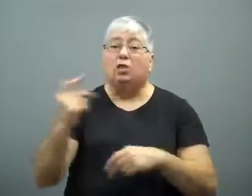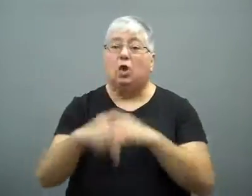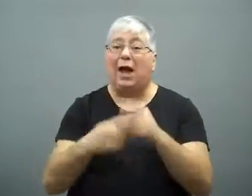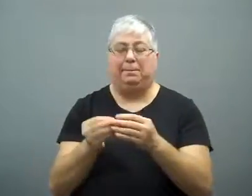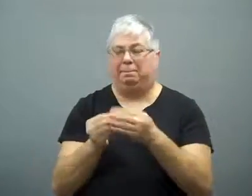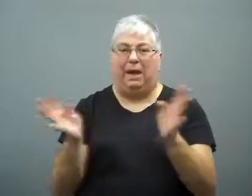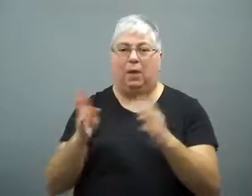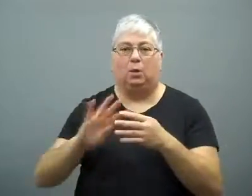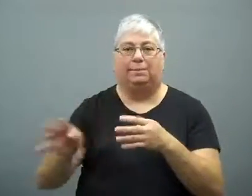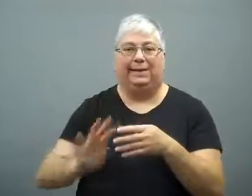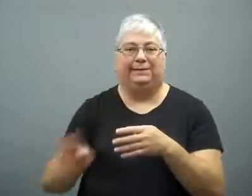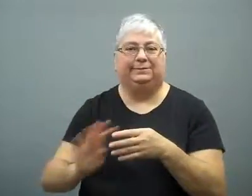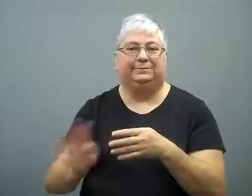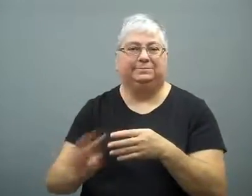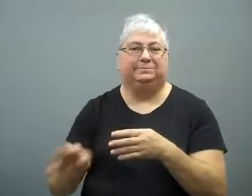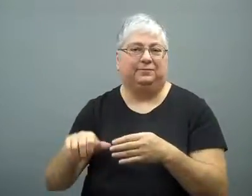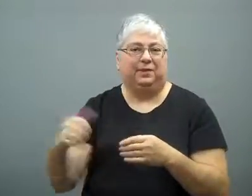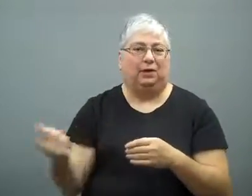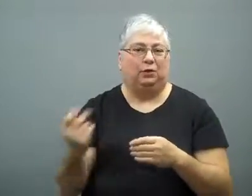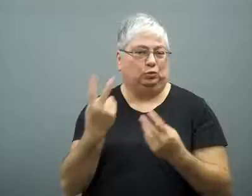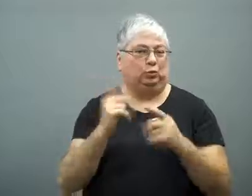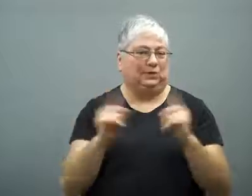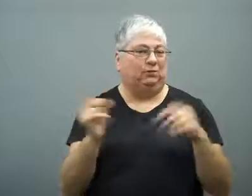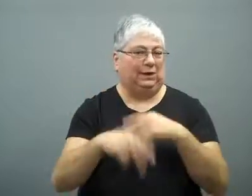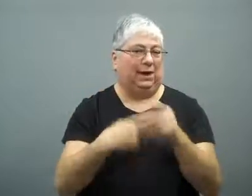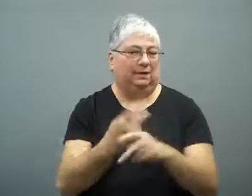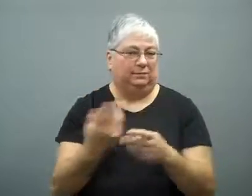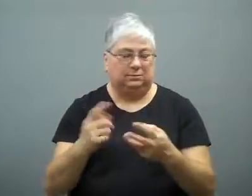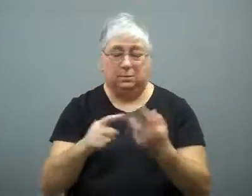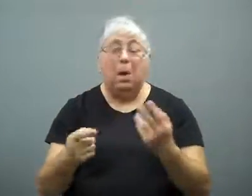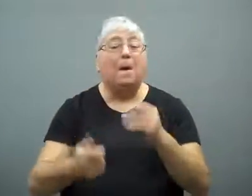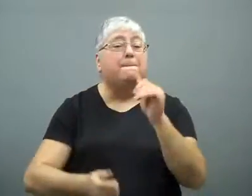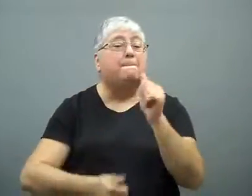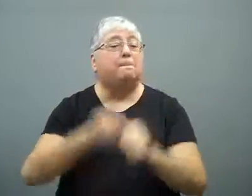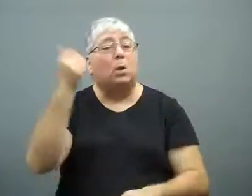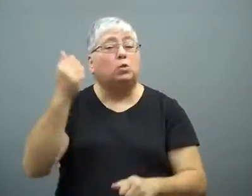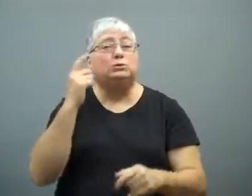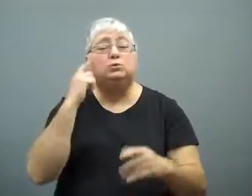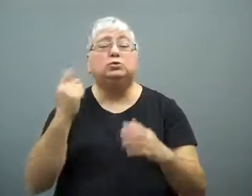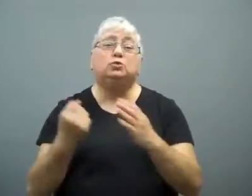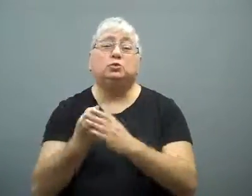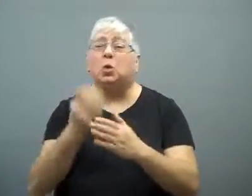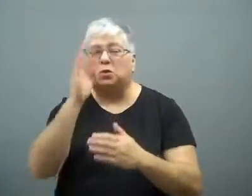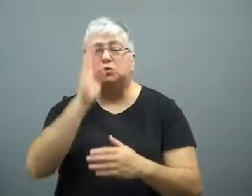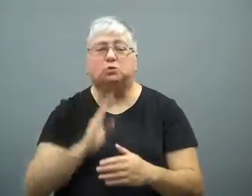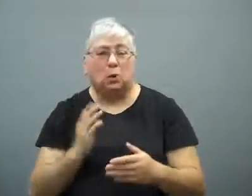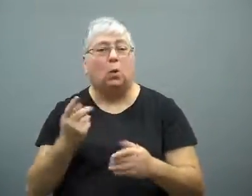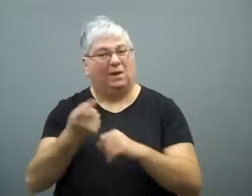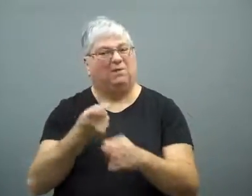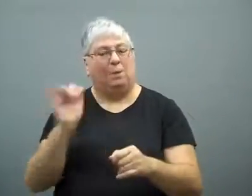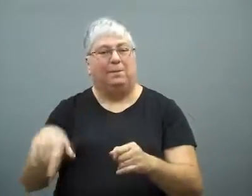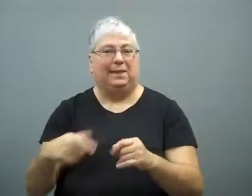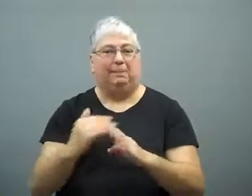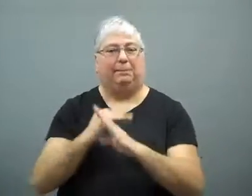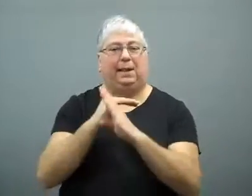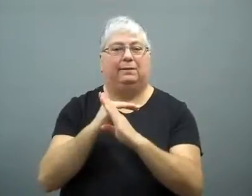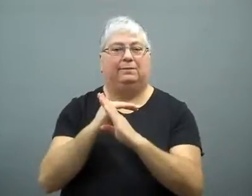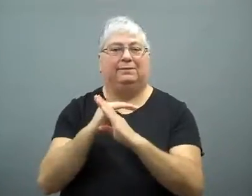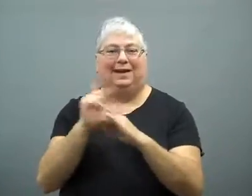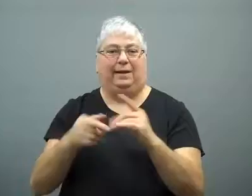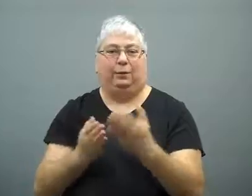The other kind is where the arteries burst and bleed. Those are the 2 types.